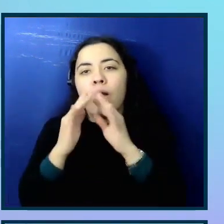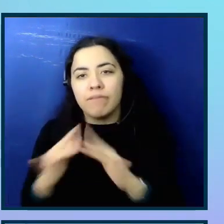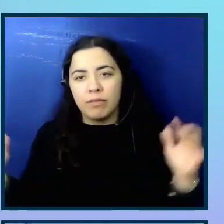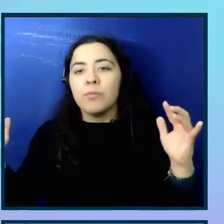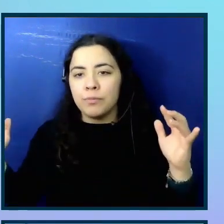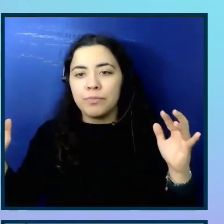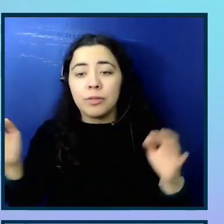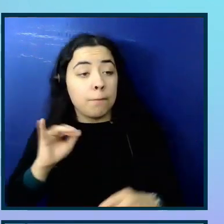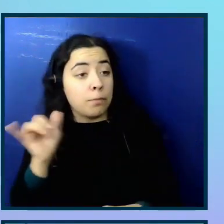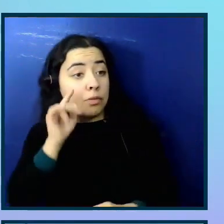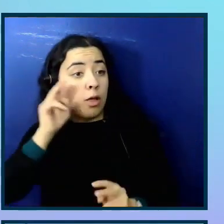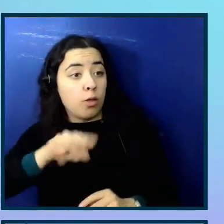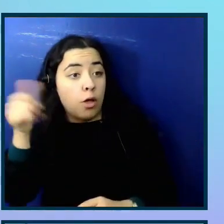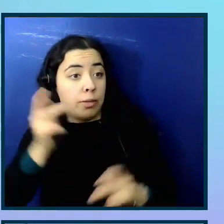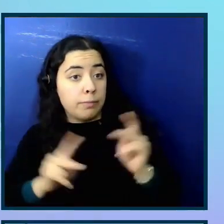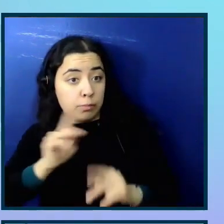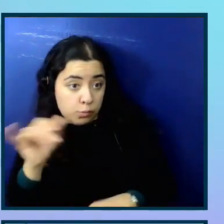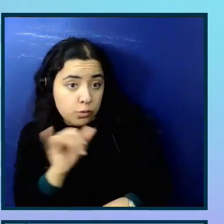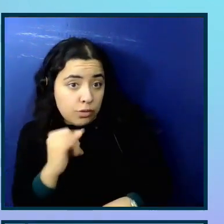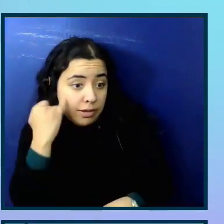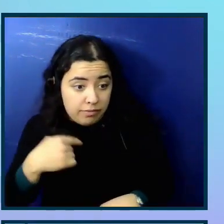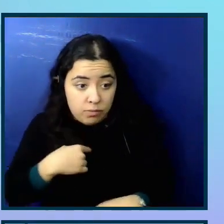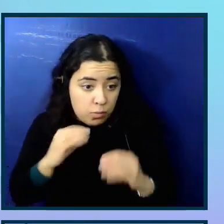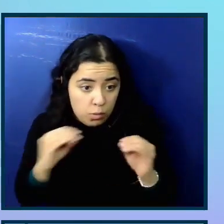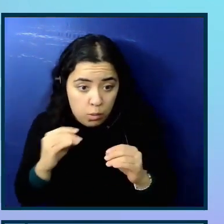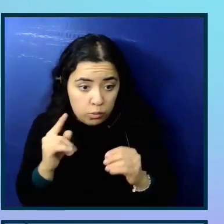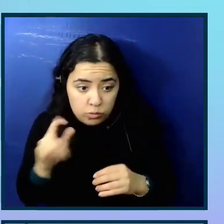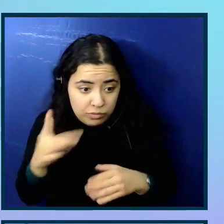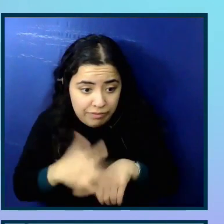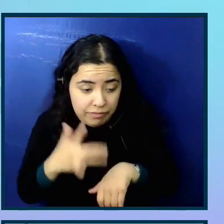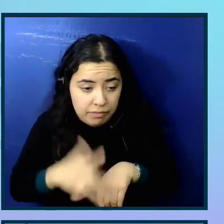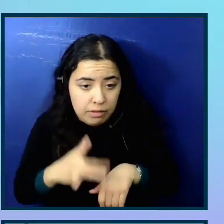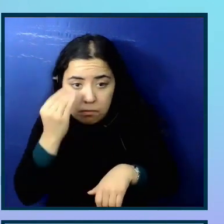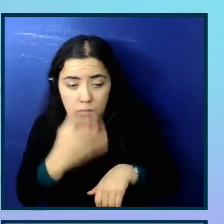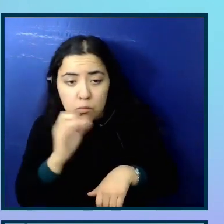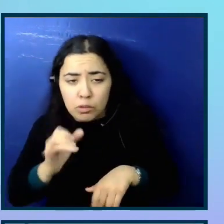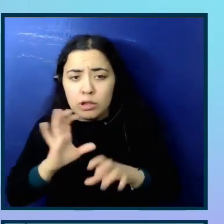So if you don't have any other tools available to you, you can do a competitive analysis,